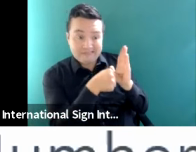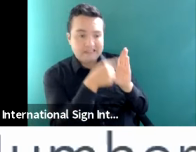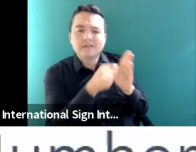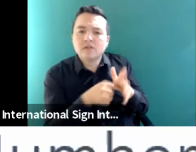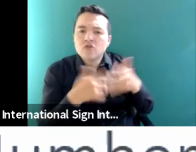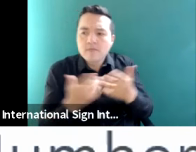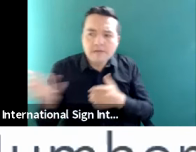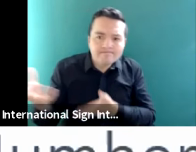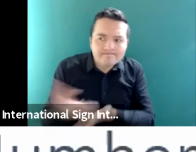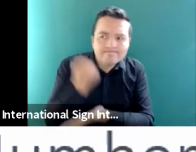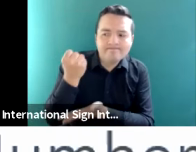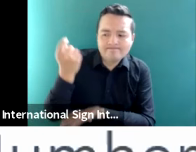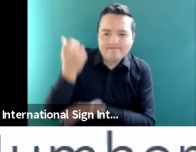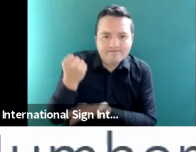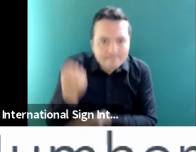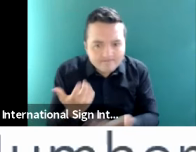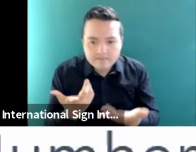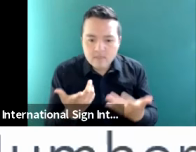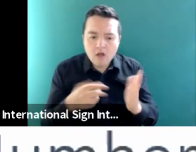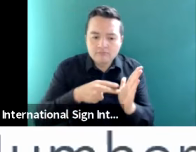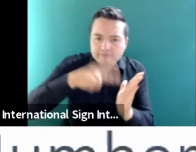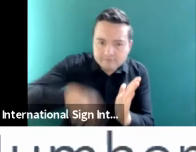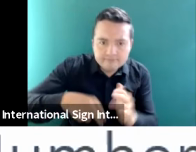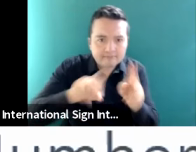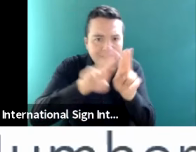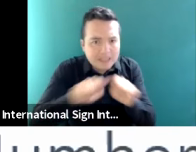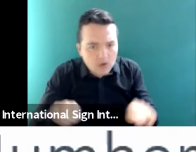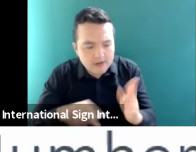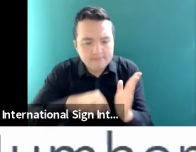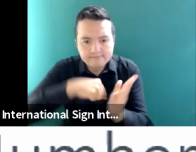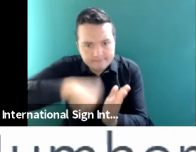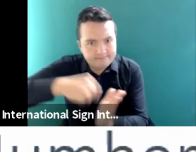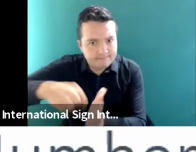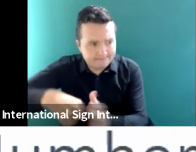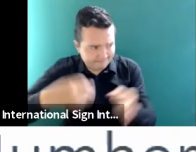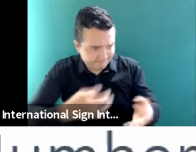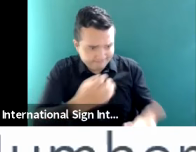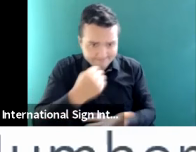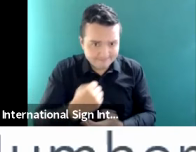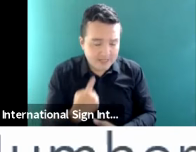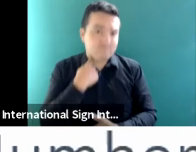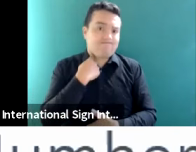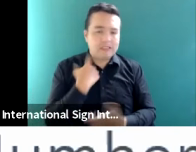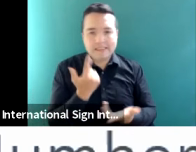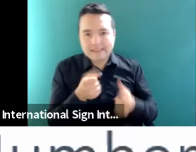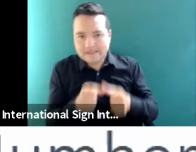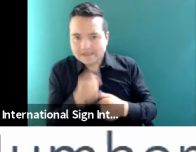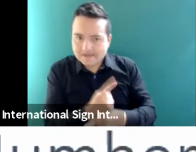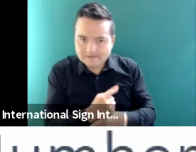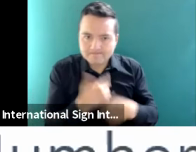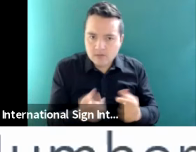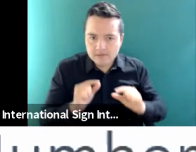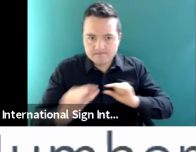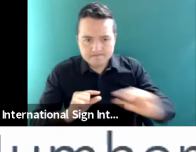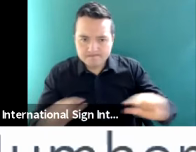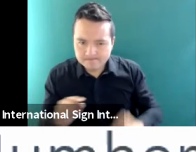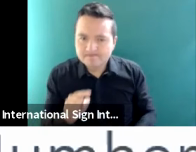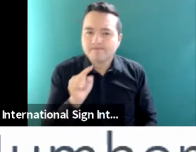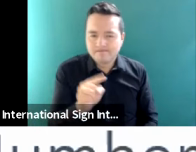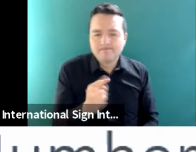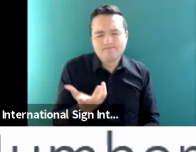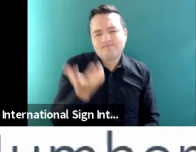That shows the impact of international treaties and incentive to countries to implement.